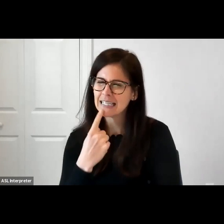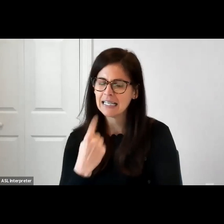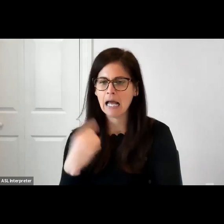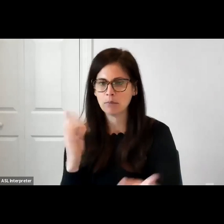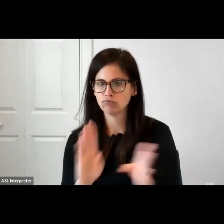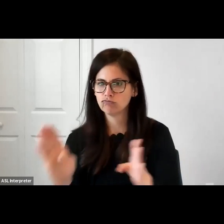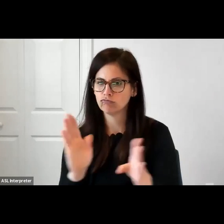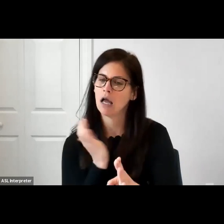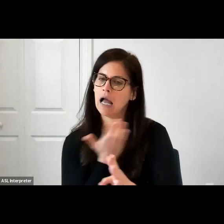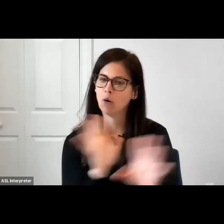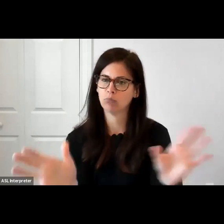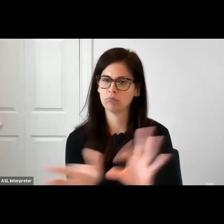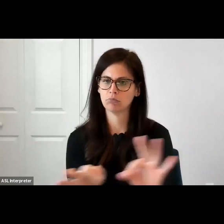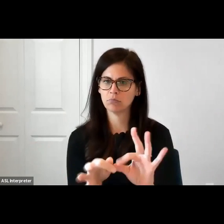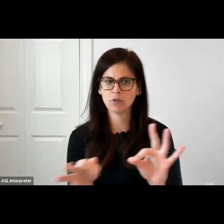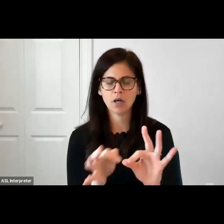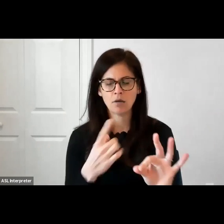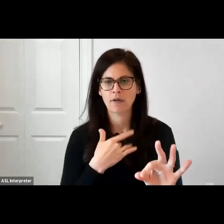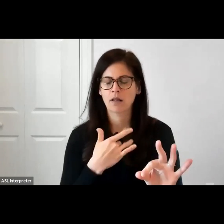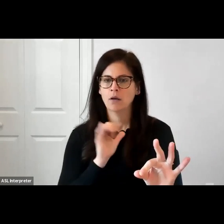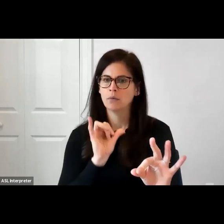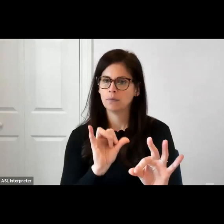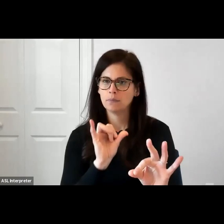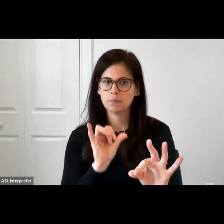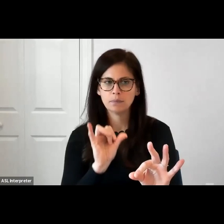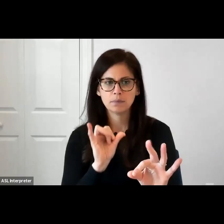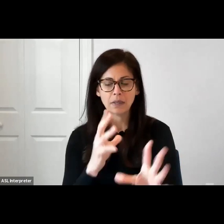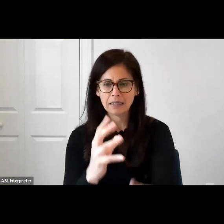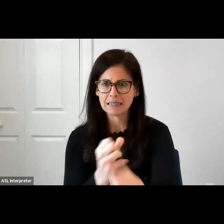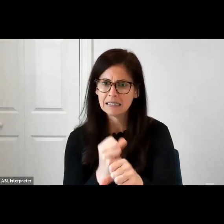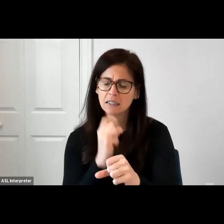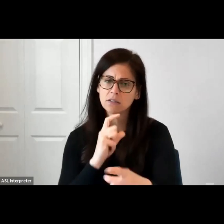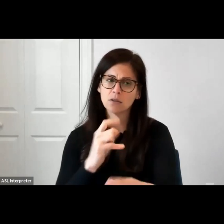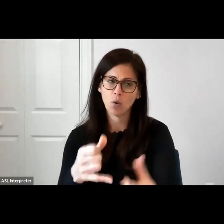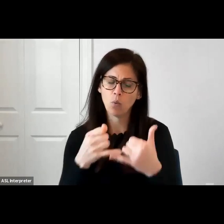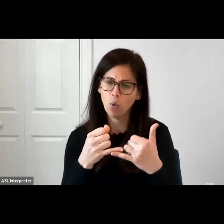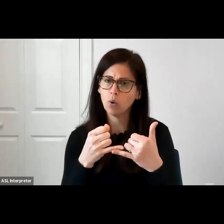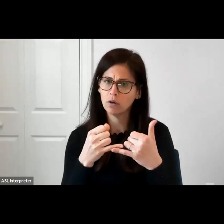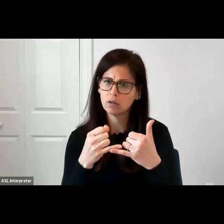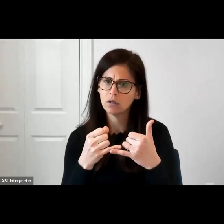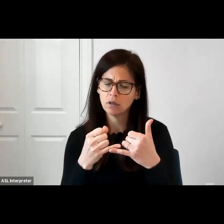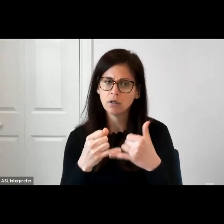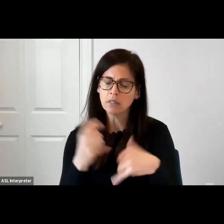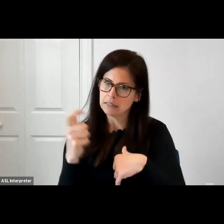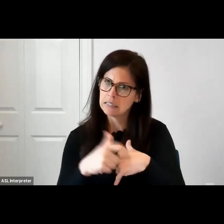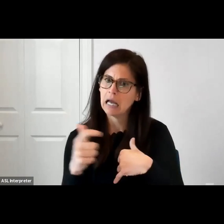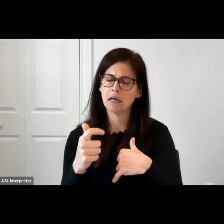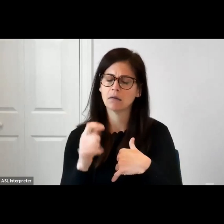I was struck by how timely receiving this Award is. For our team, for the organization,